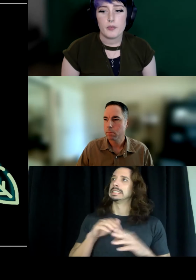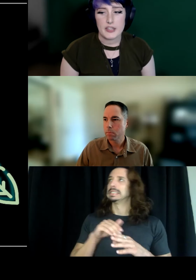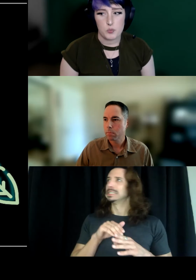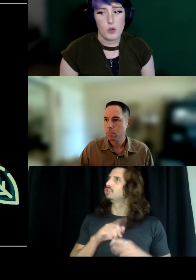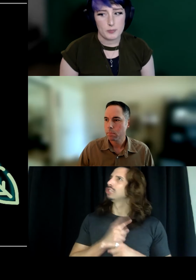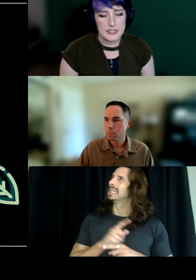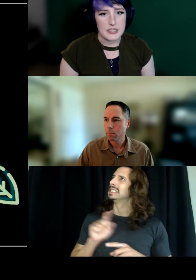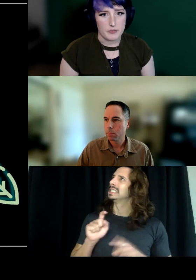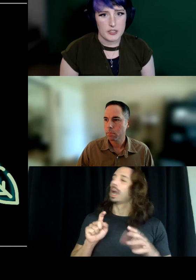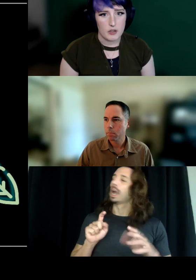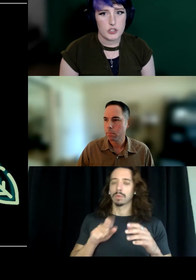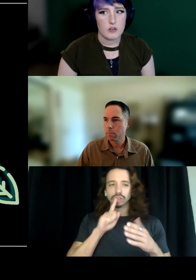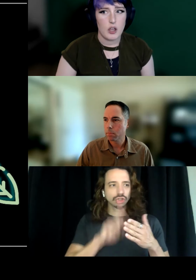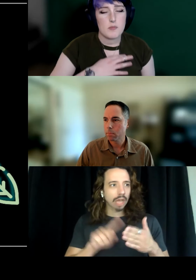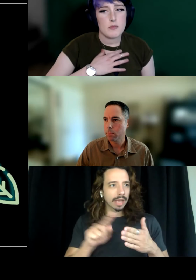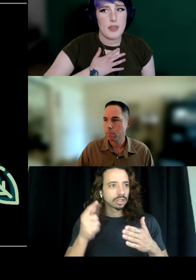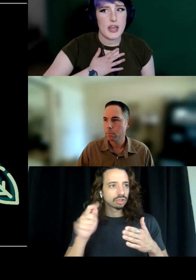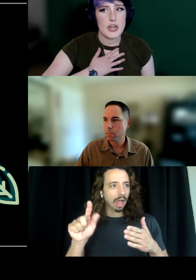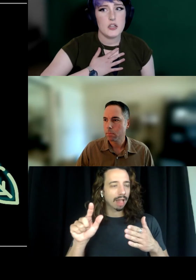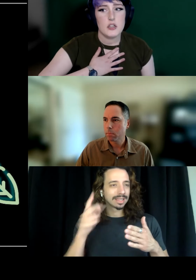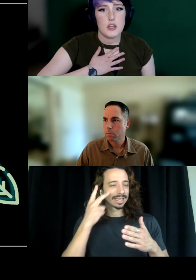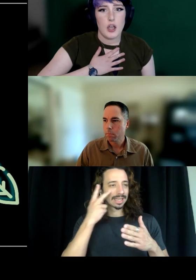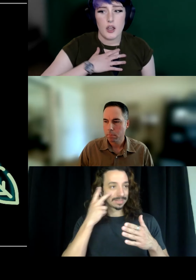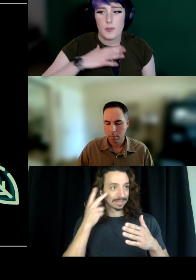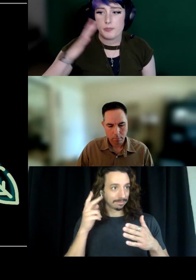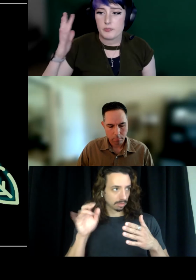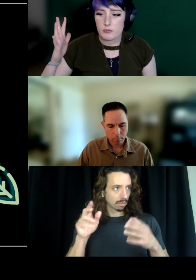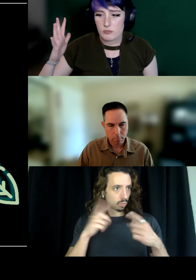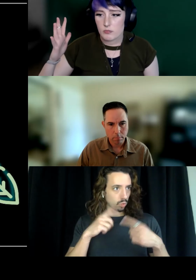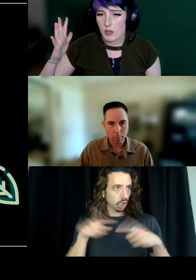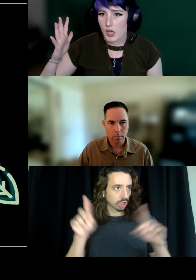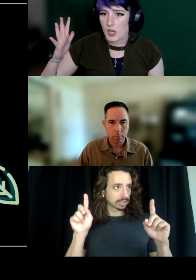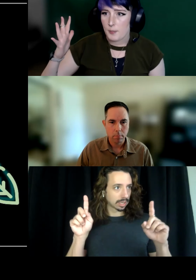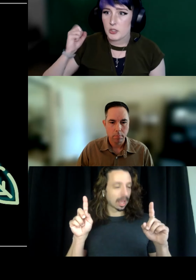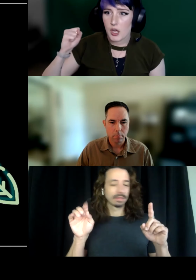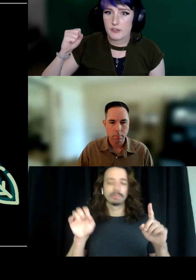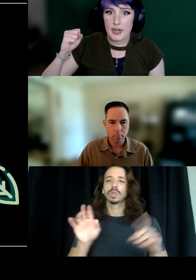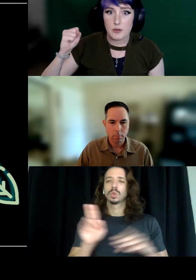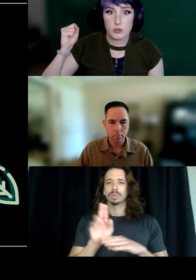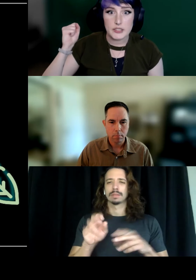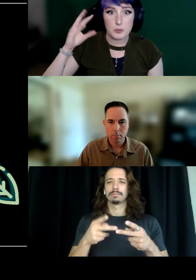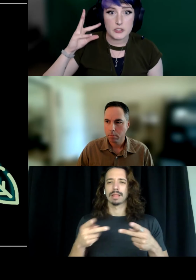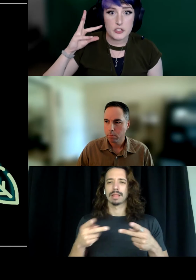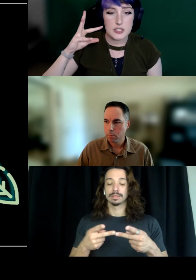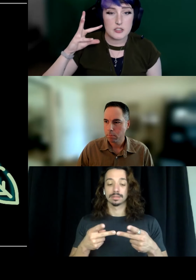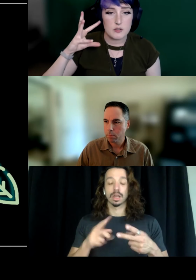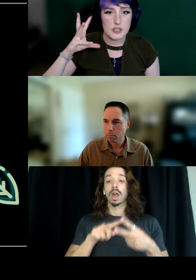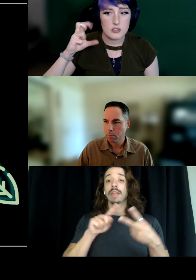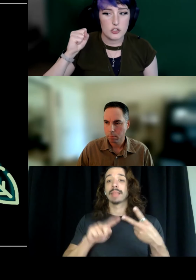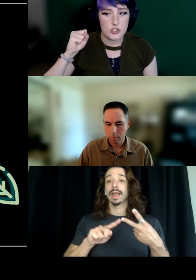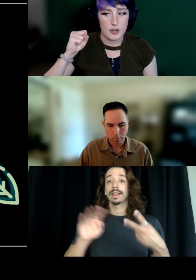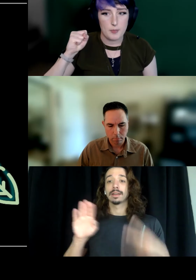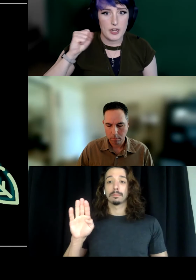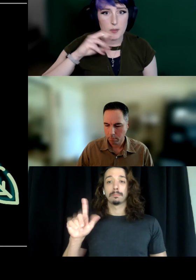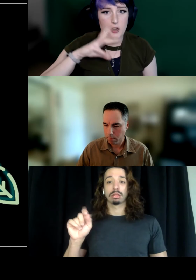That's one place I definitely go to. And then a blog that I really religiously use is Sheri Byrne-